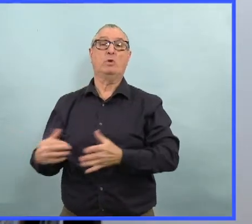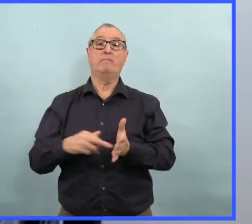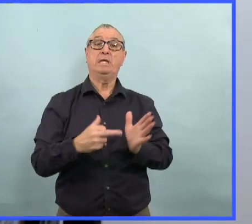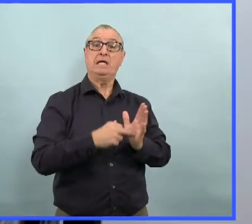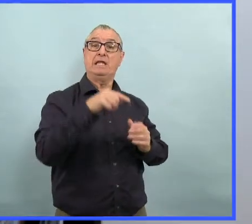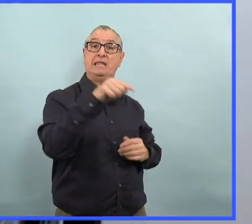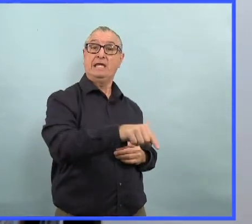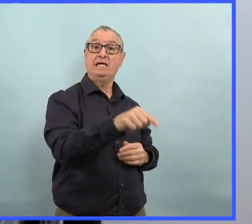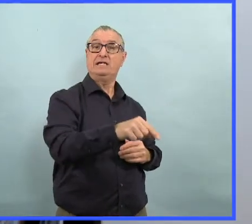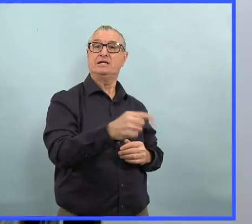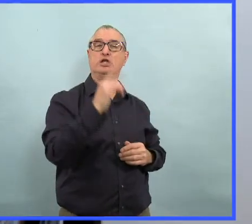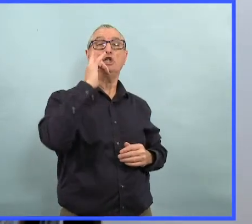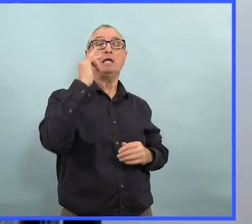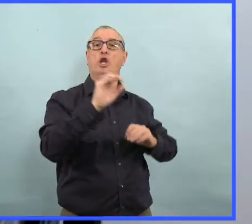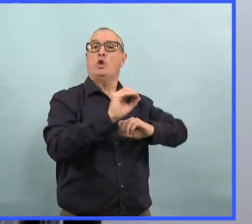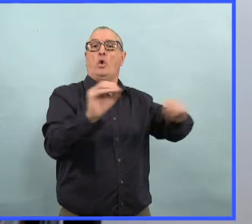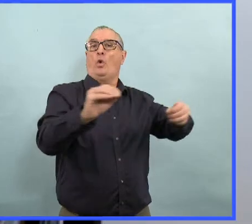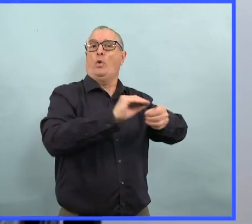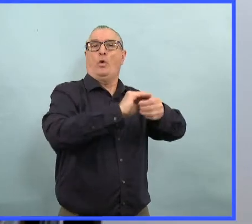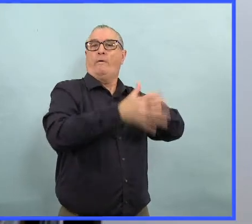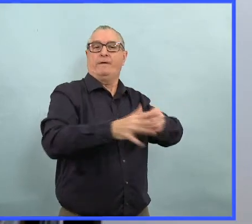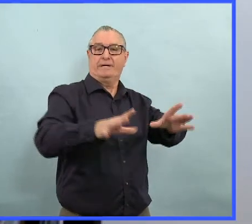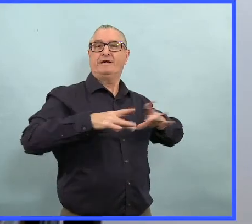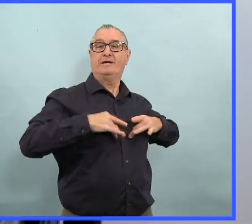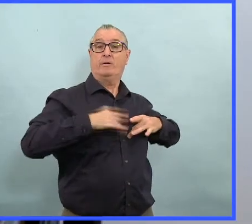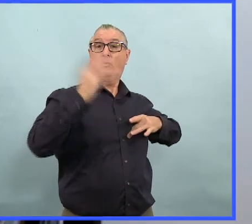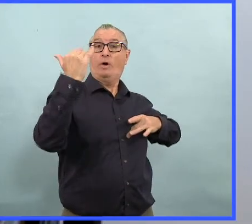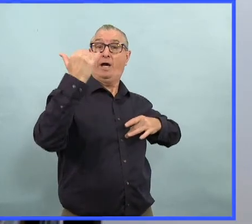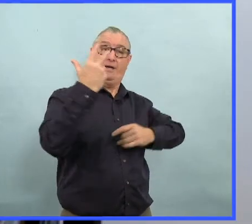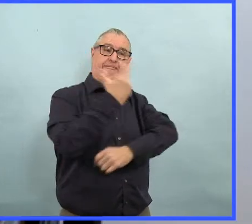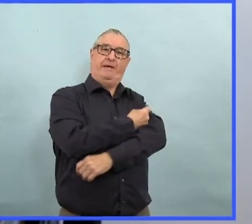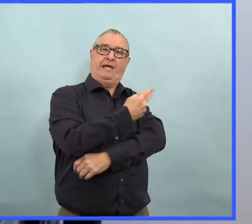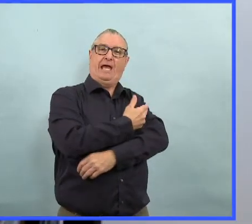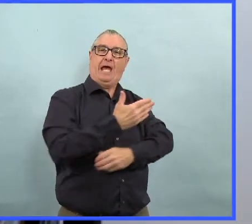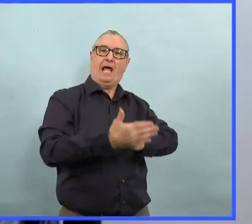first study i've seen on this topic and while it's very encouraging we will need to see more